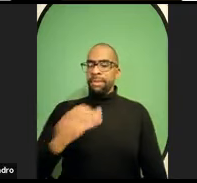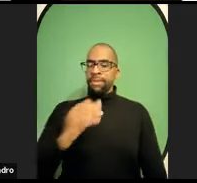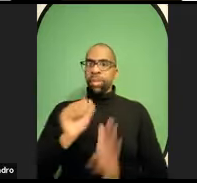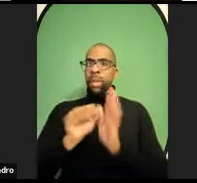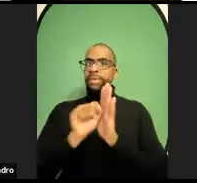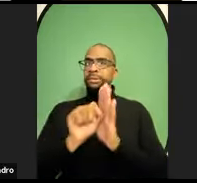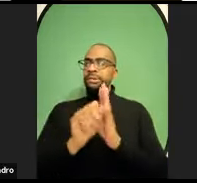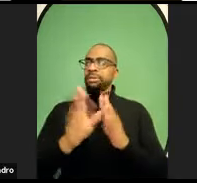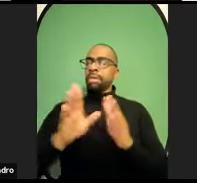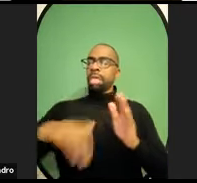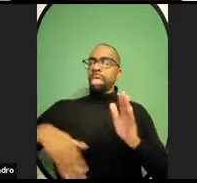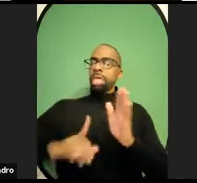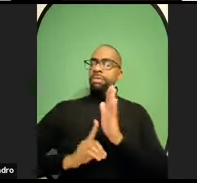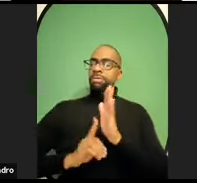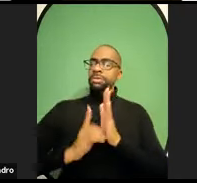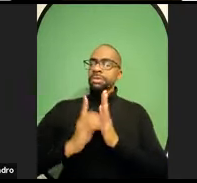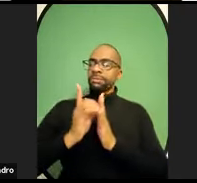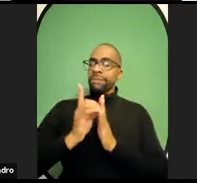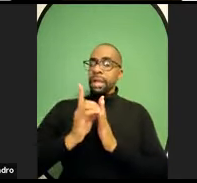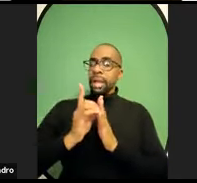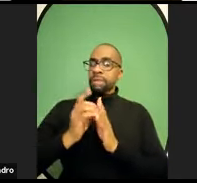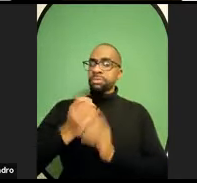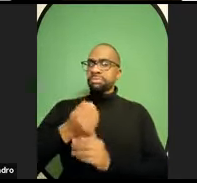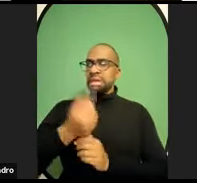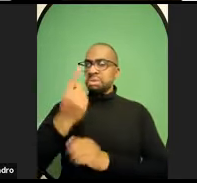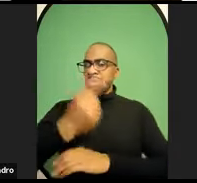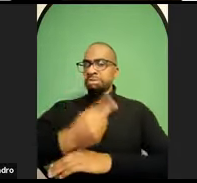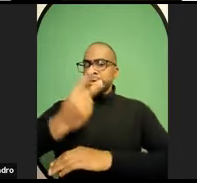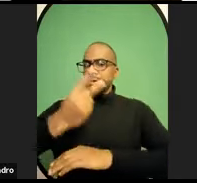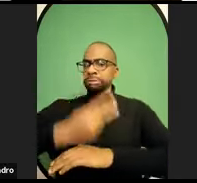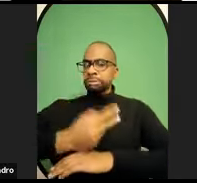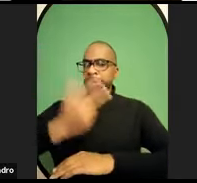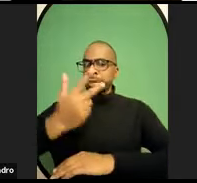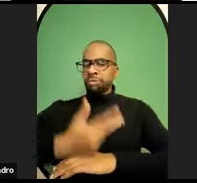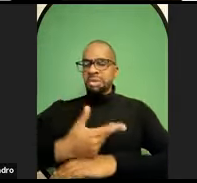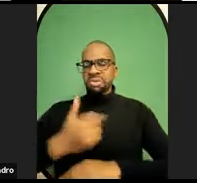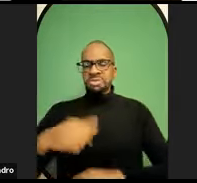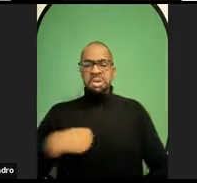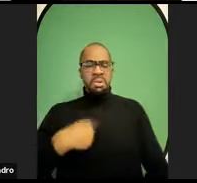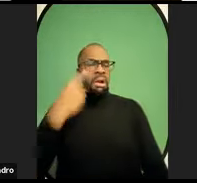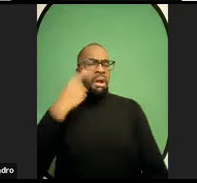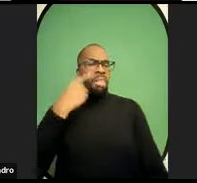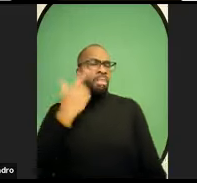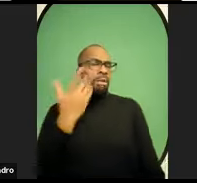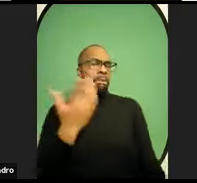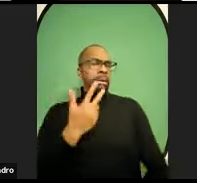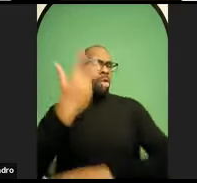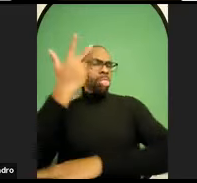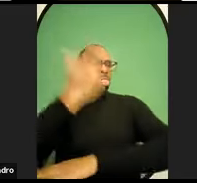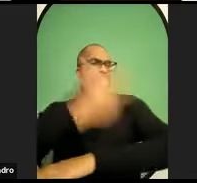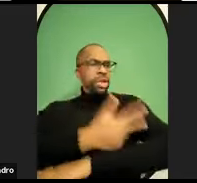posed towards the end of your trip. And you wouldn't really develop symptoms until a few days after, so. so I think it's completely